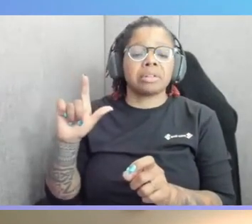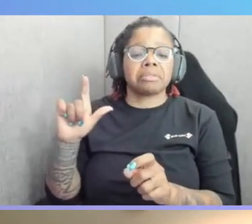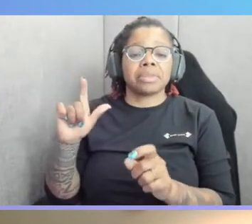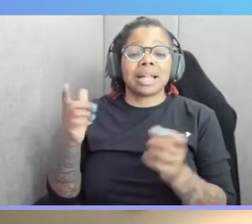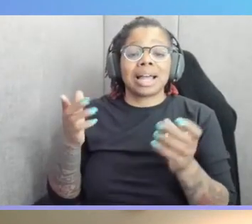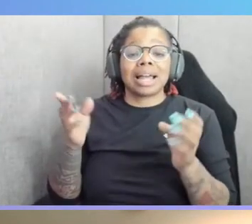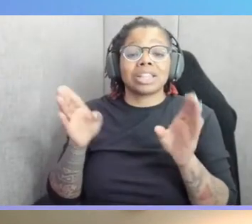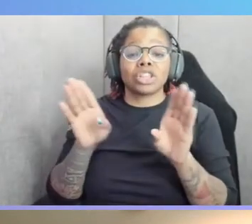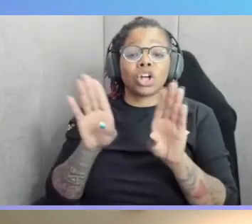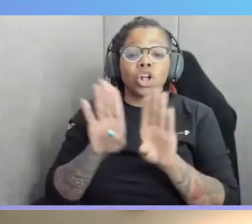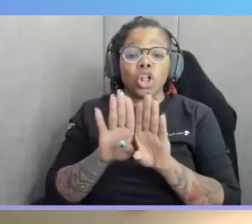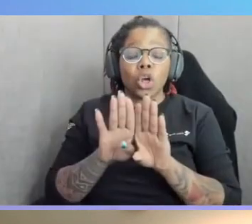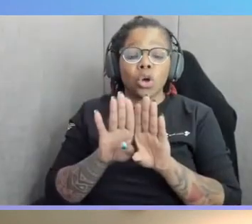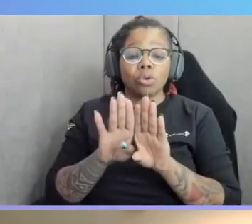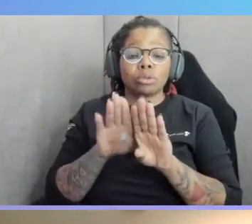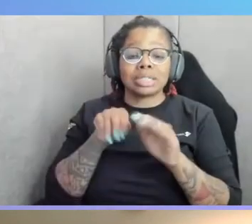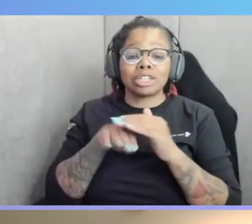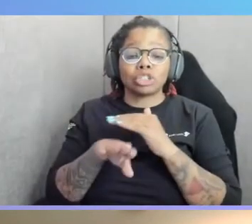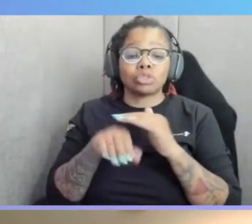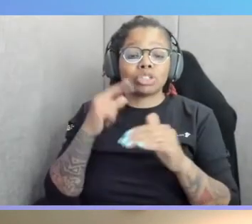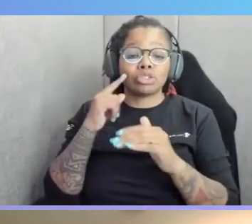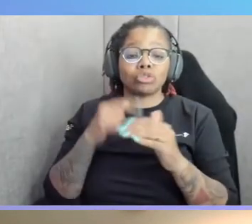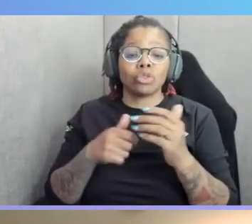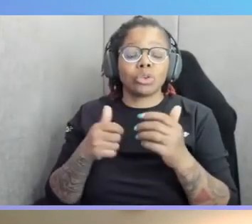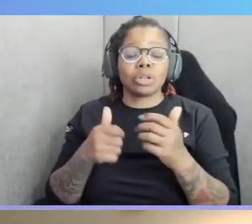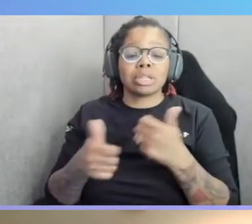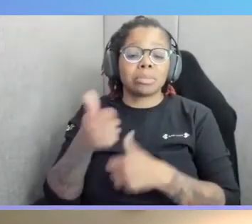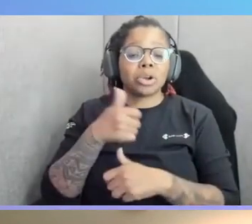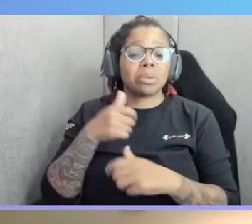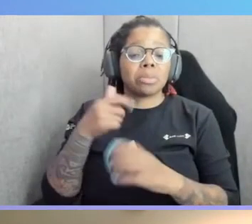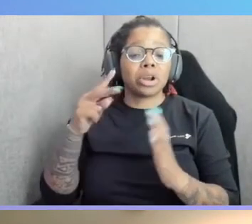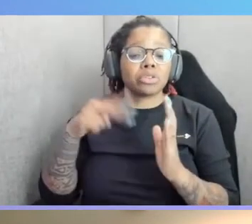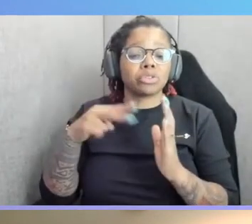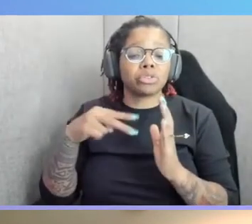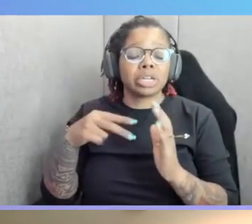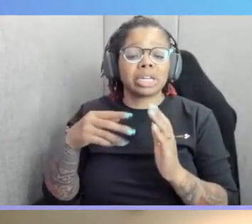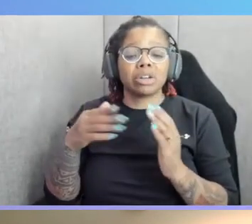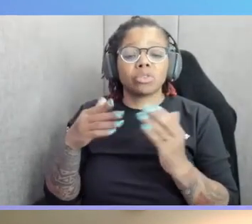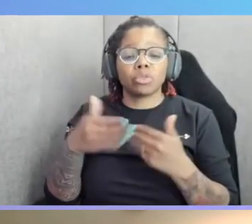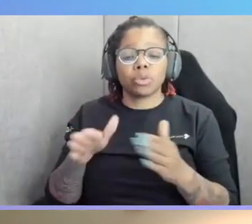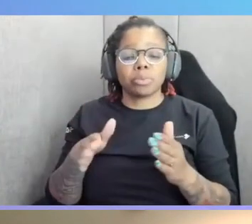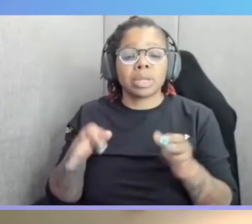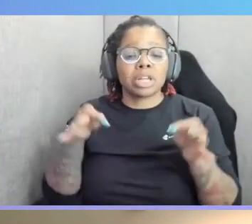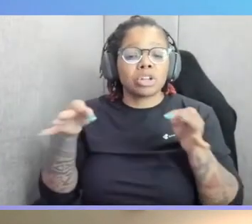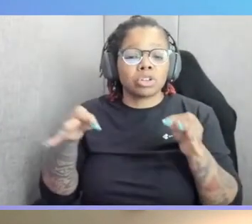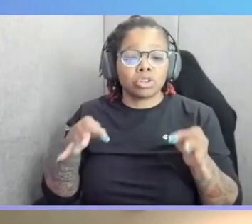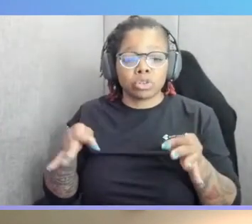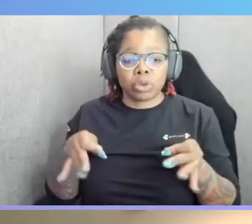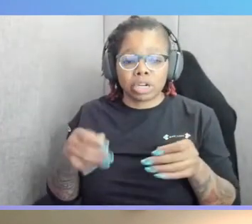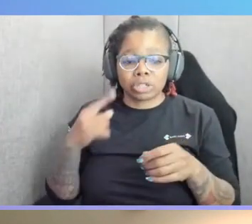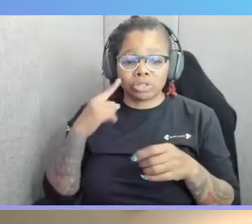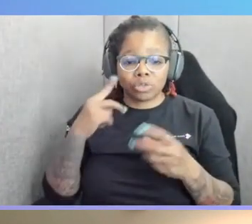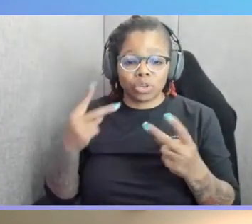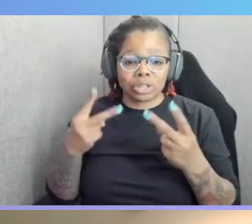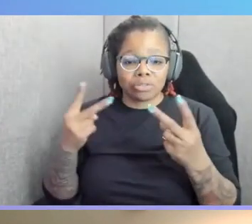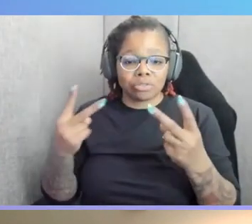reading room. The directions to the visitor locations of